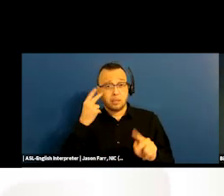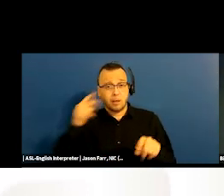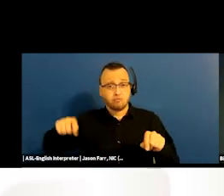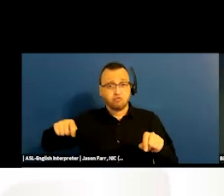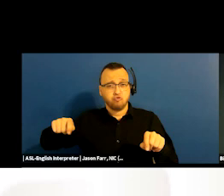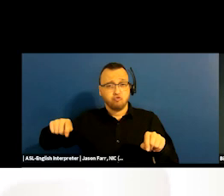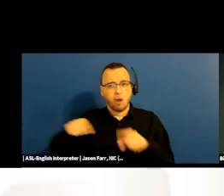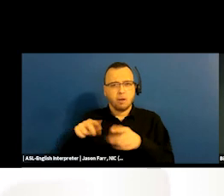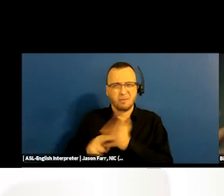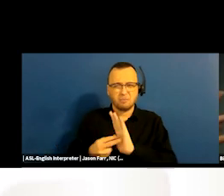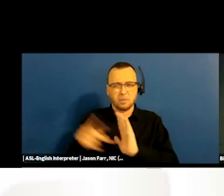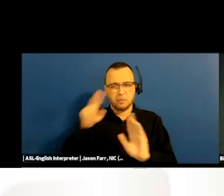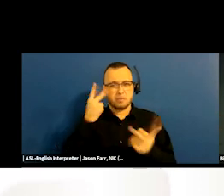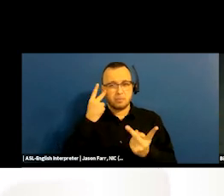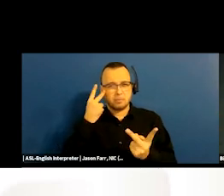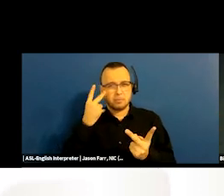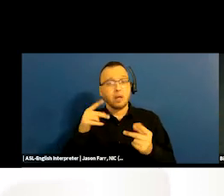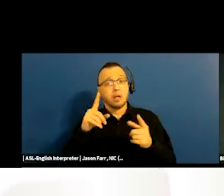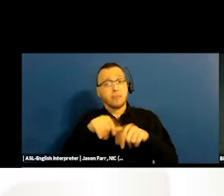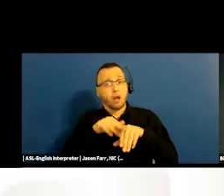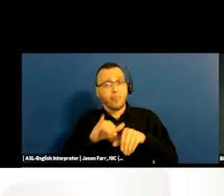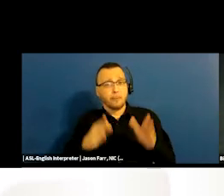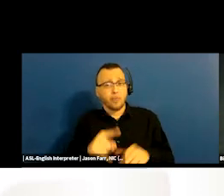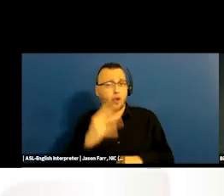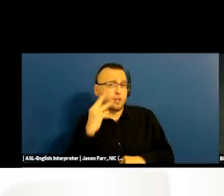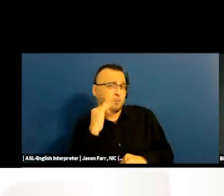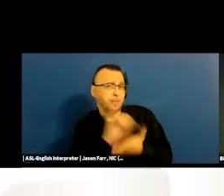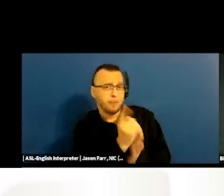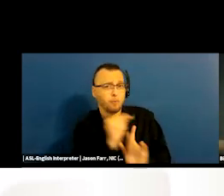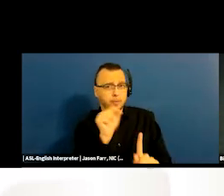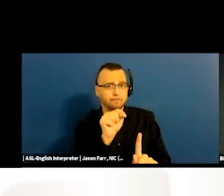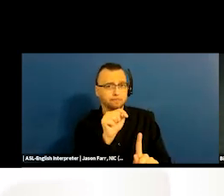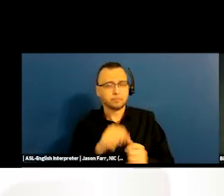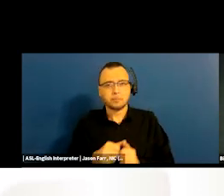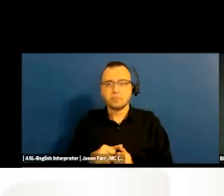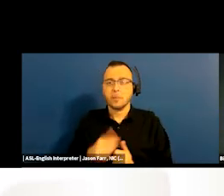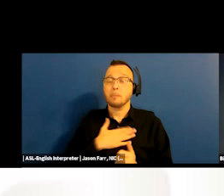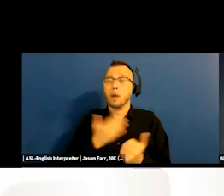So one of the big things is a tip is really tone and just kind of come as like calmly